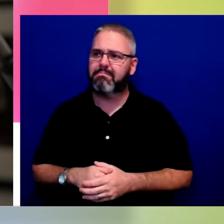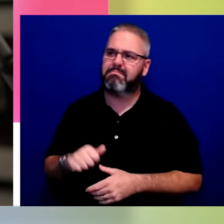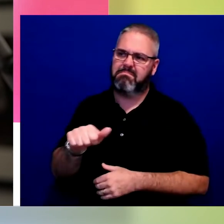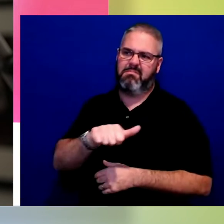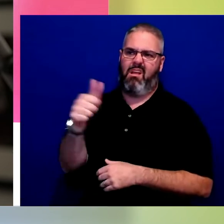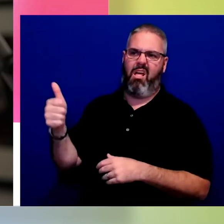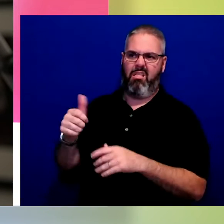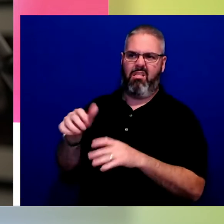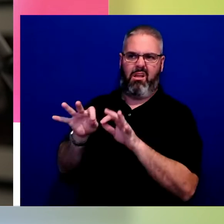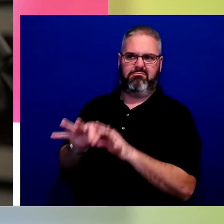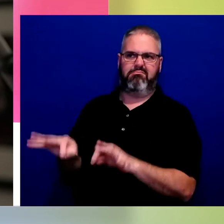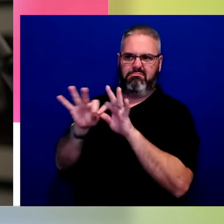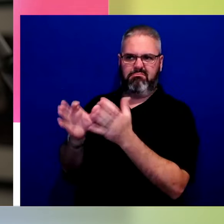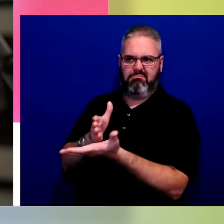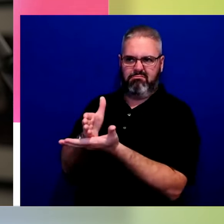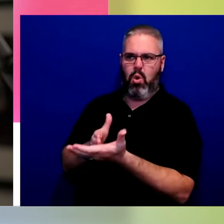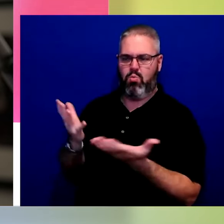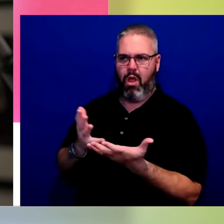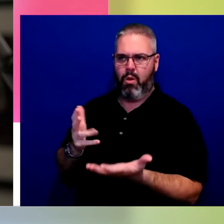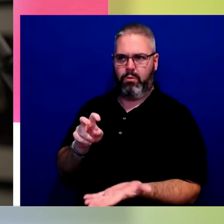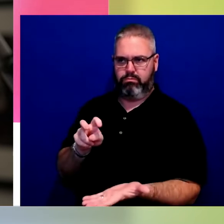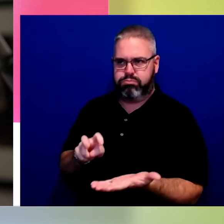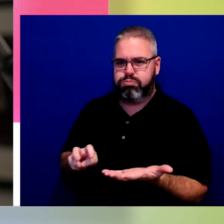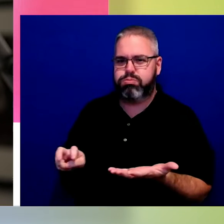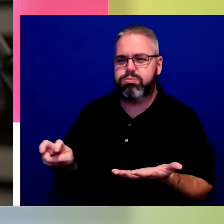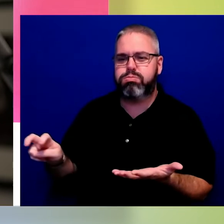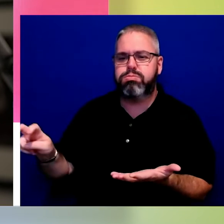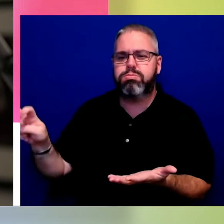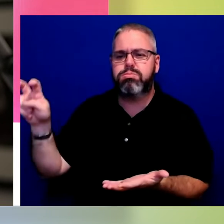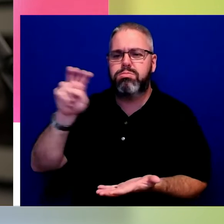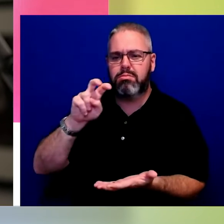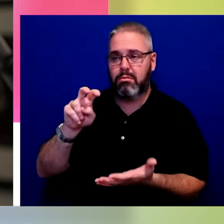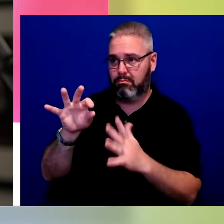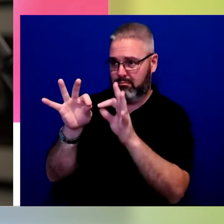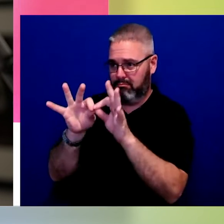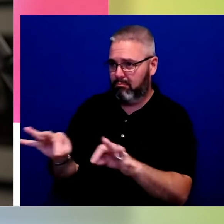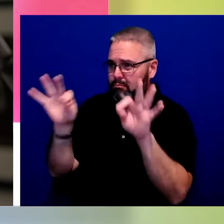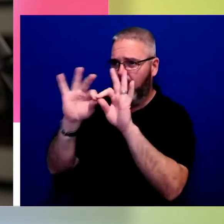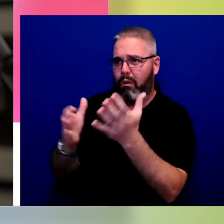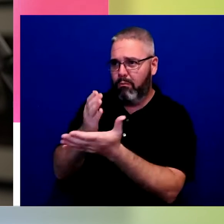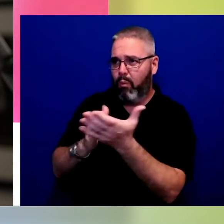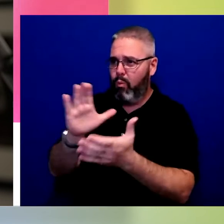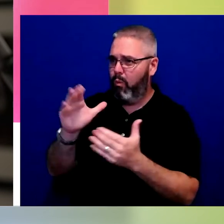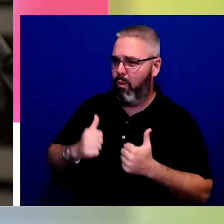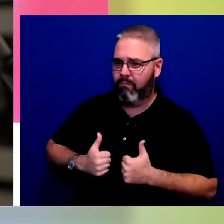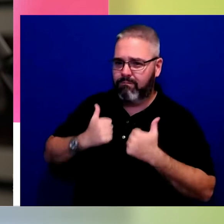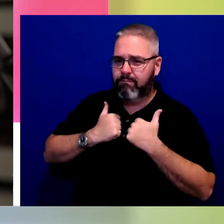It's been a key part of your life, starting the same state as the home of Microsoft,